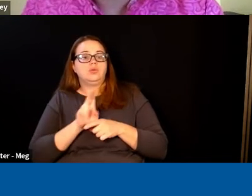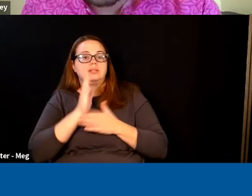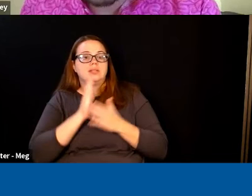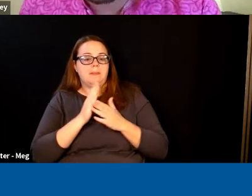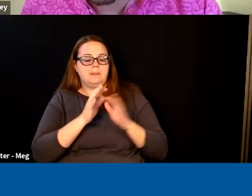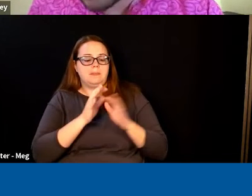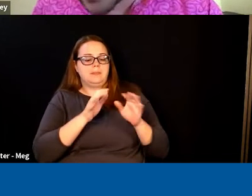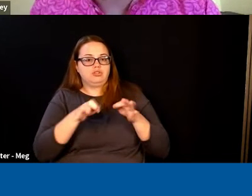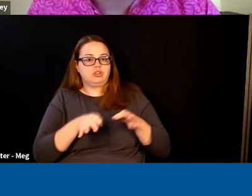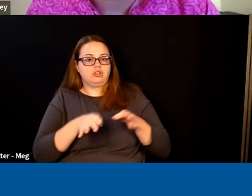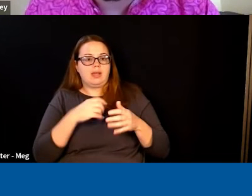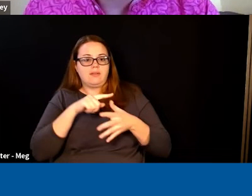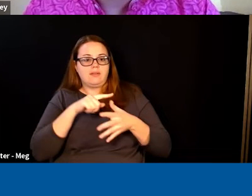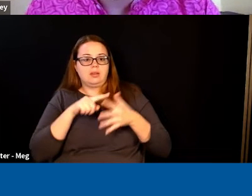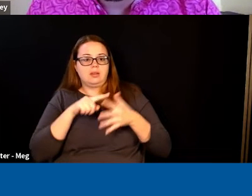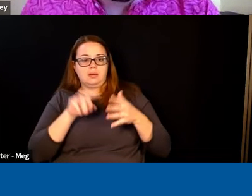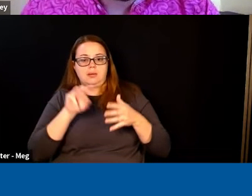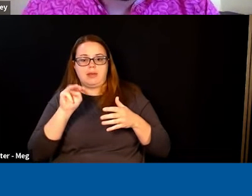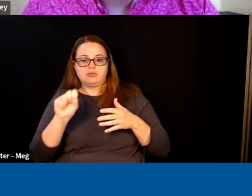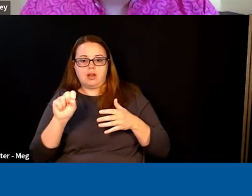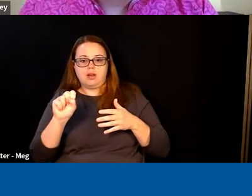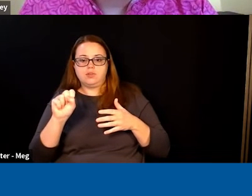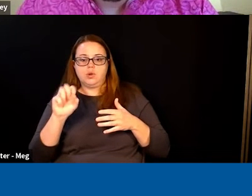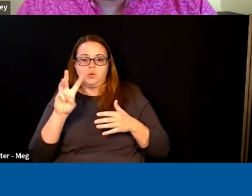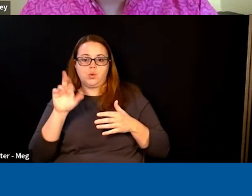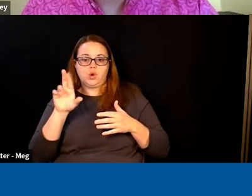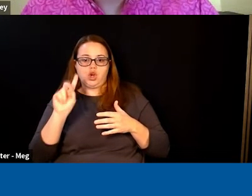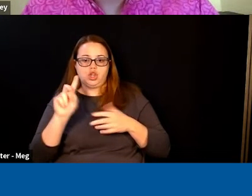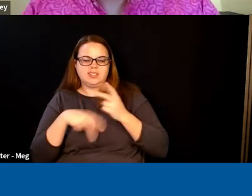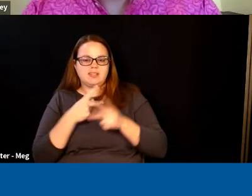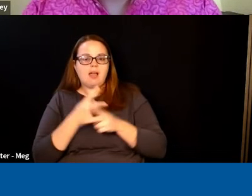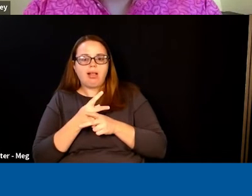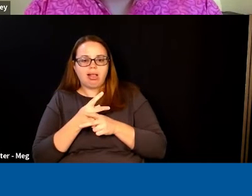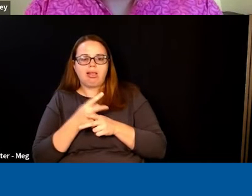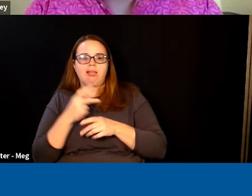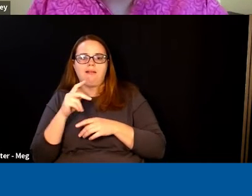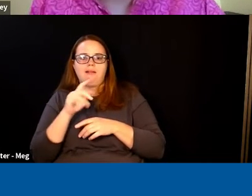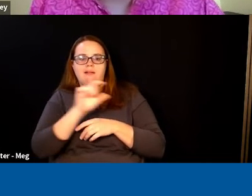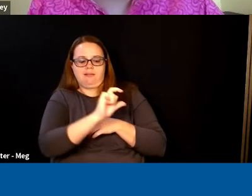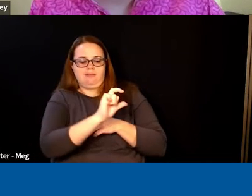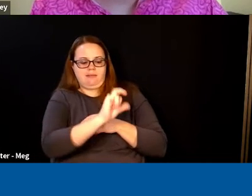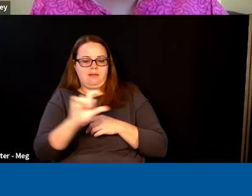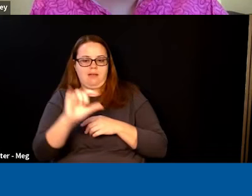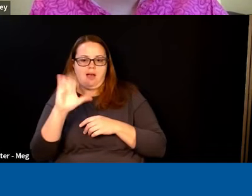Here, we have some Microsoft Word style button icons and shifting into forced colors mode